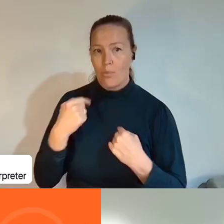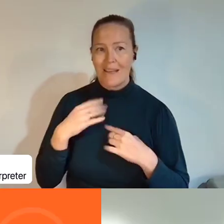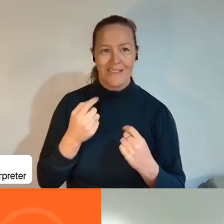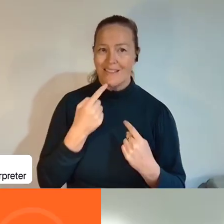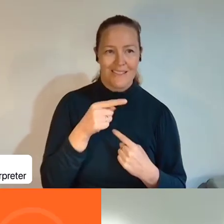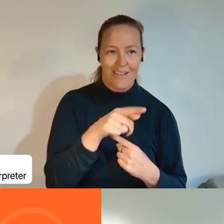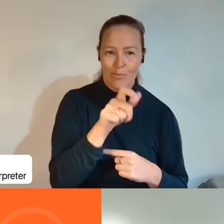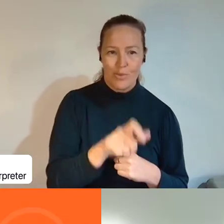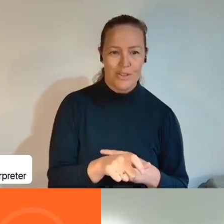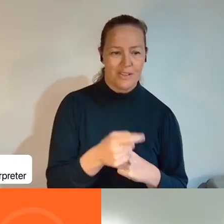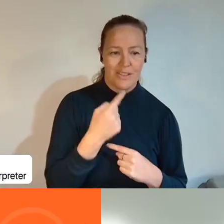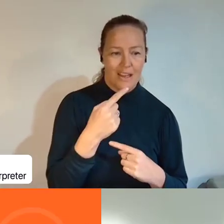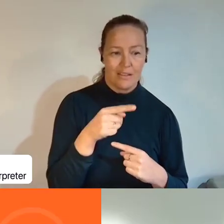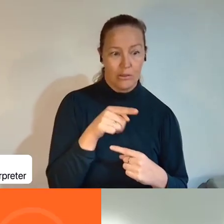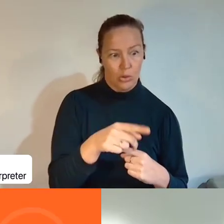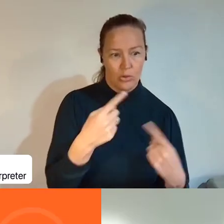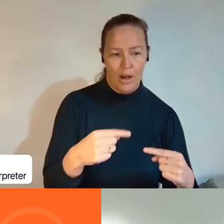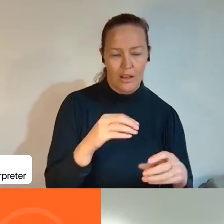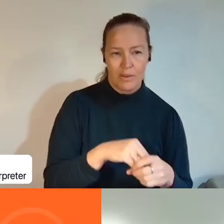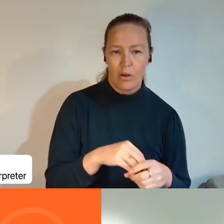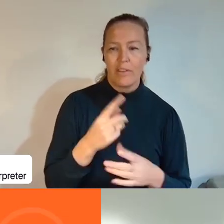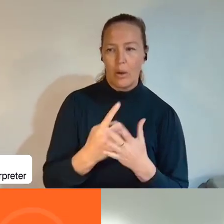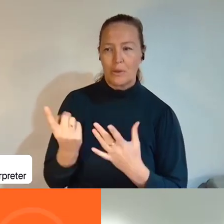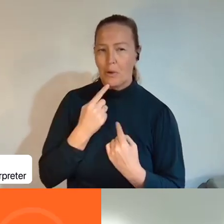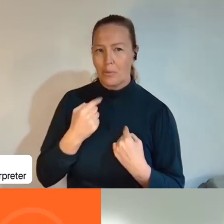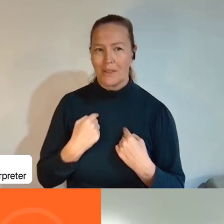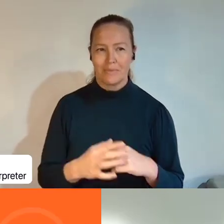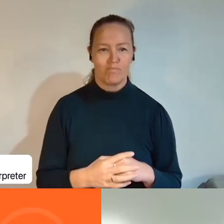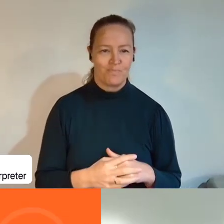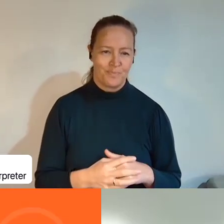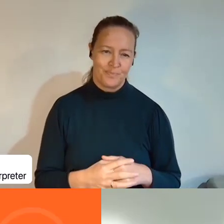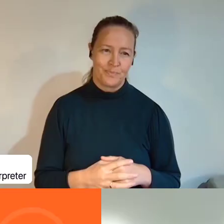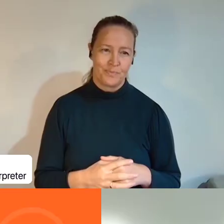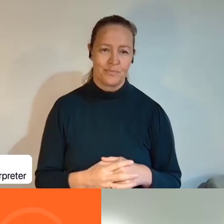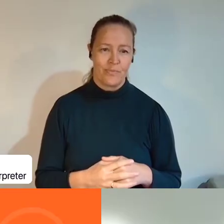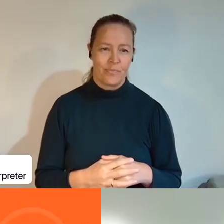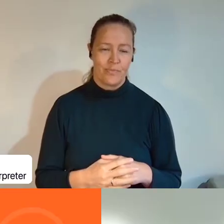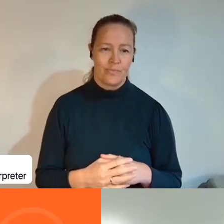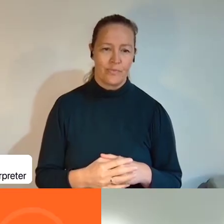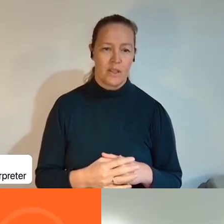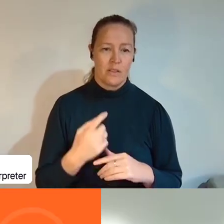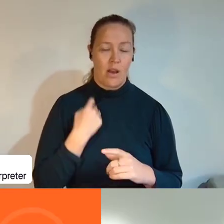be part of this" and things. So, you know, I just wonder about things, it would have been really